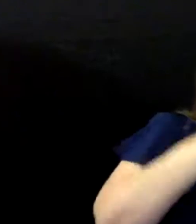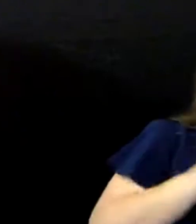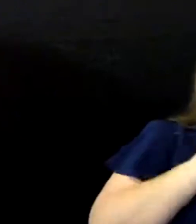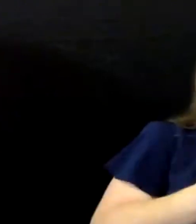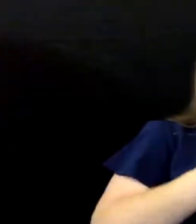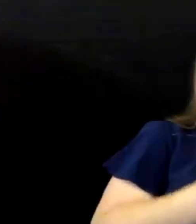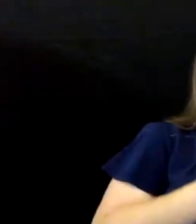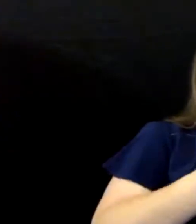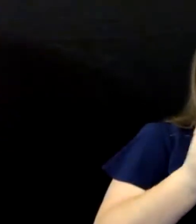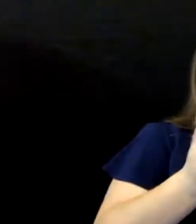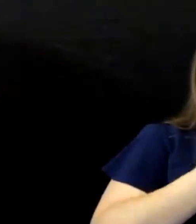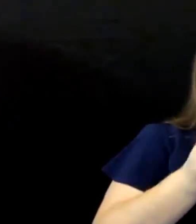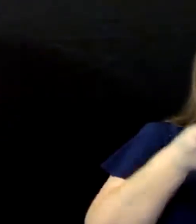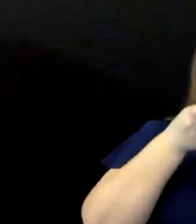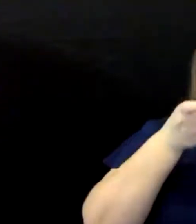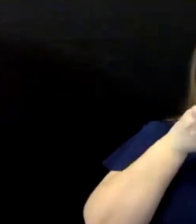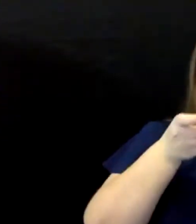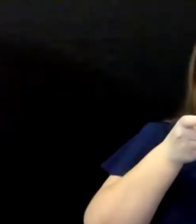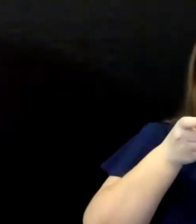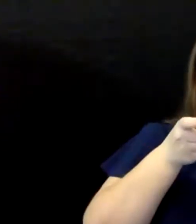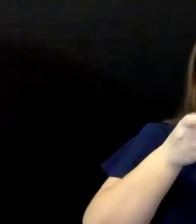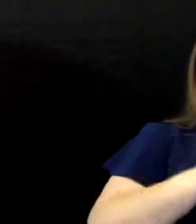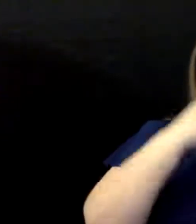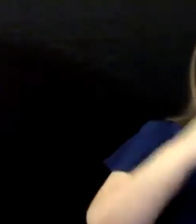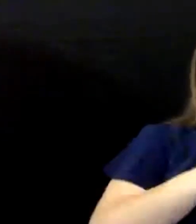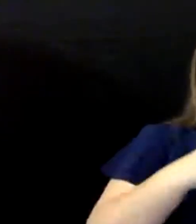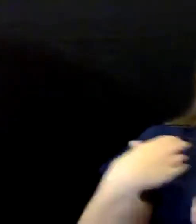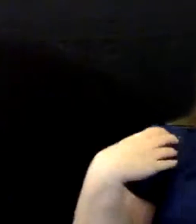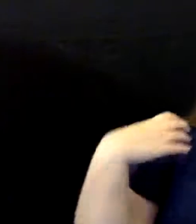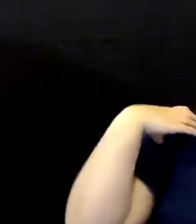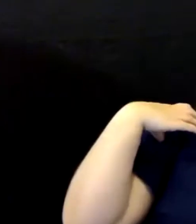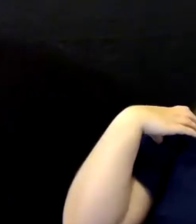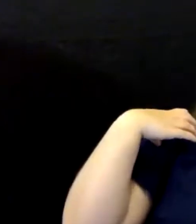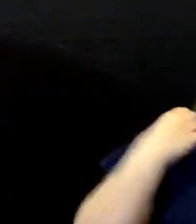Services Administration and a program officer in the Independent Living